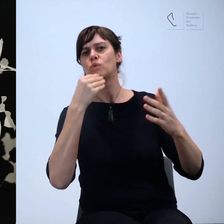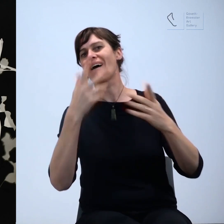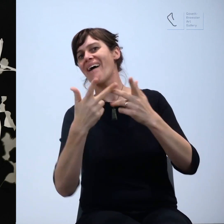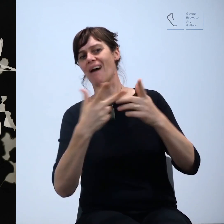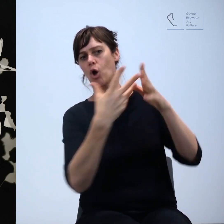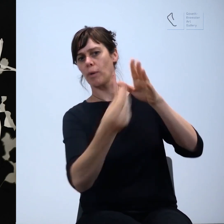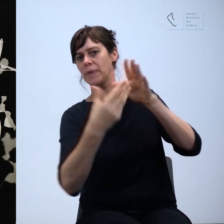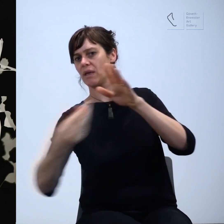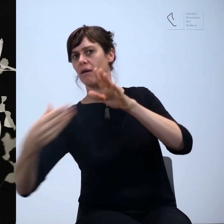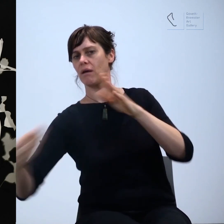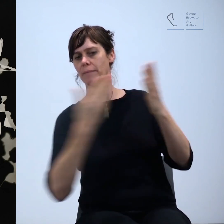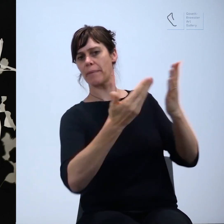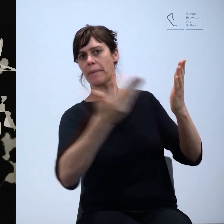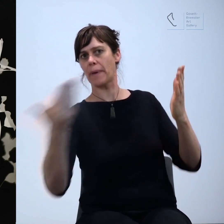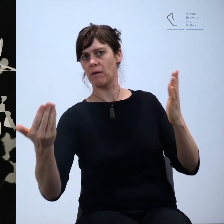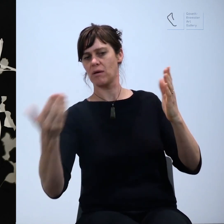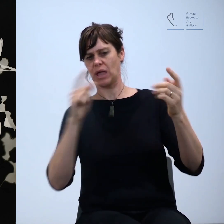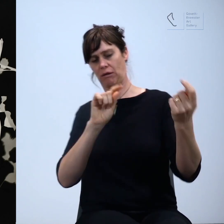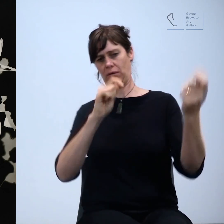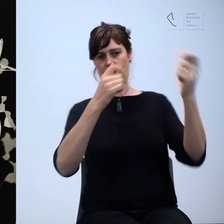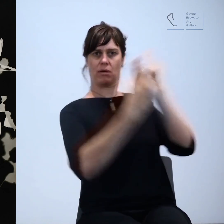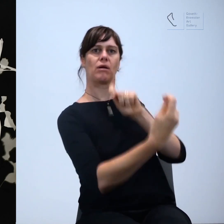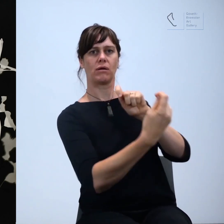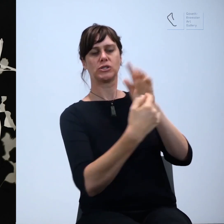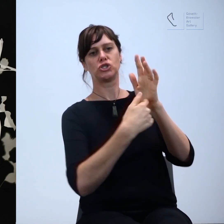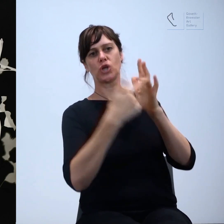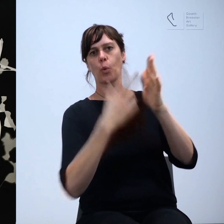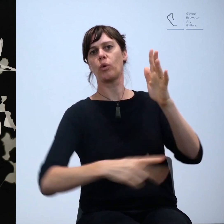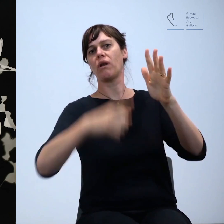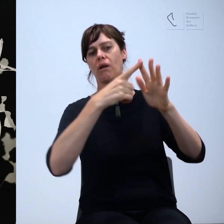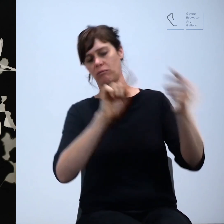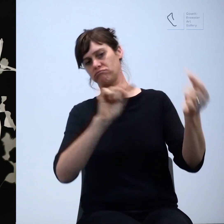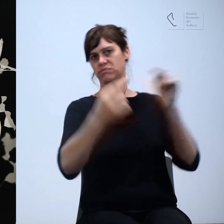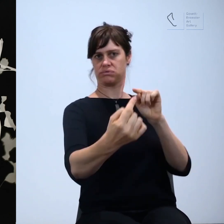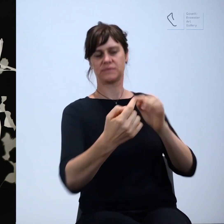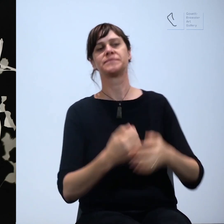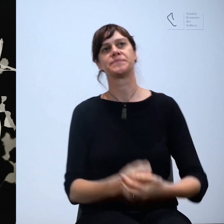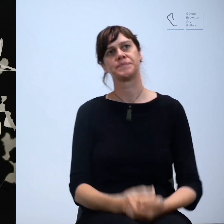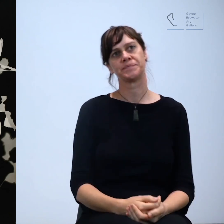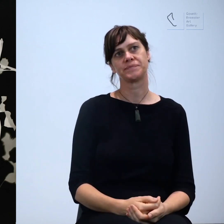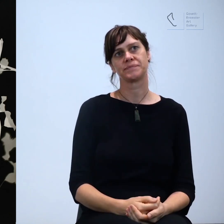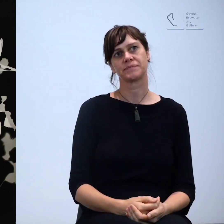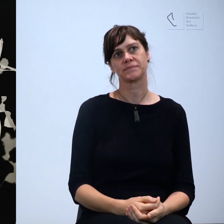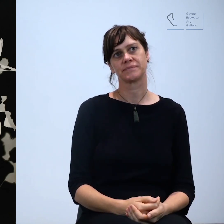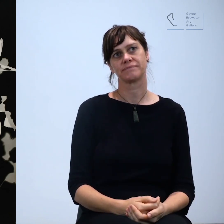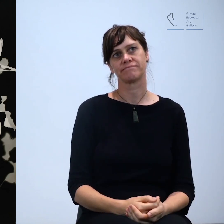from which to make additional images, thus reversing the tones.